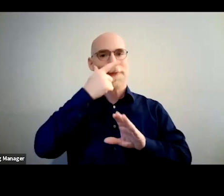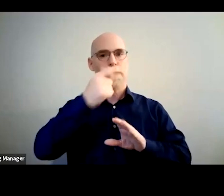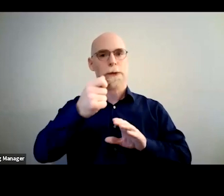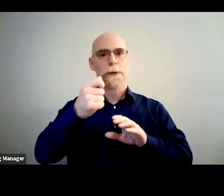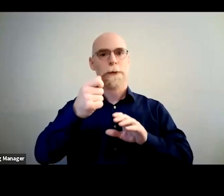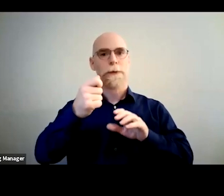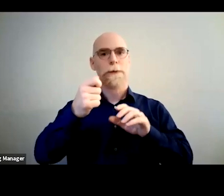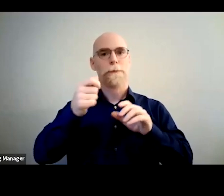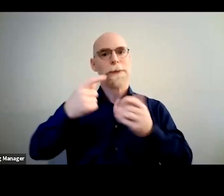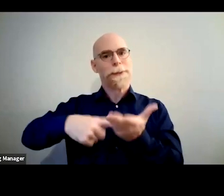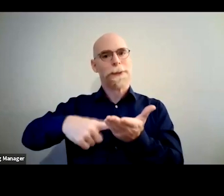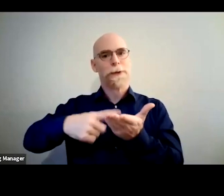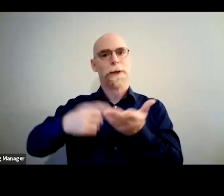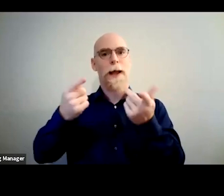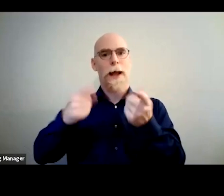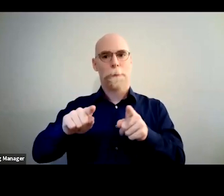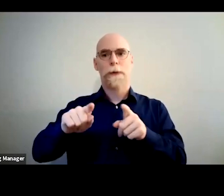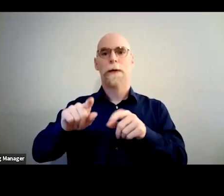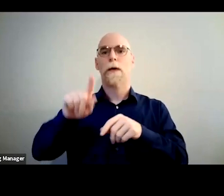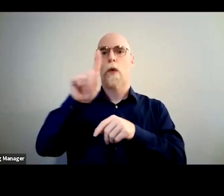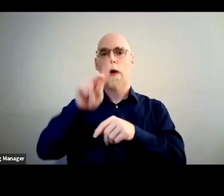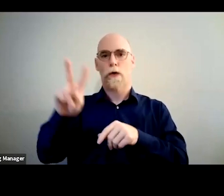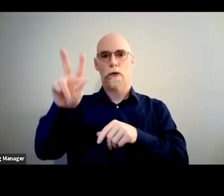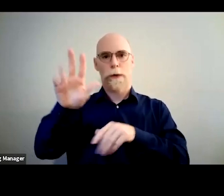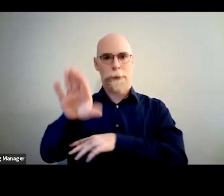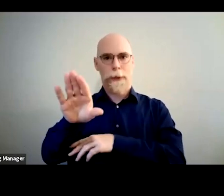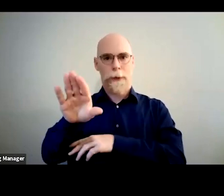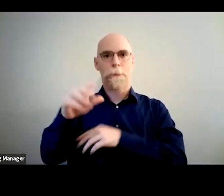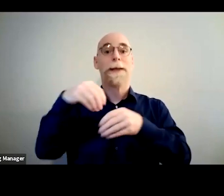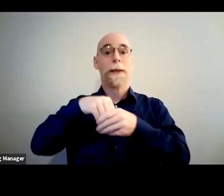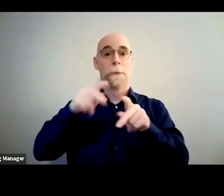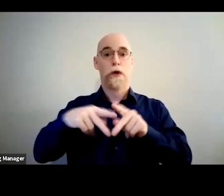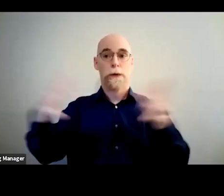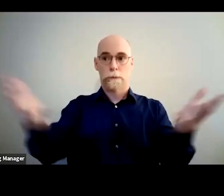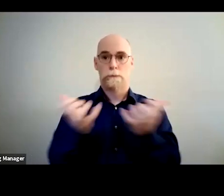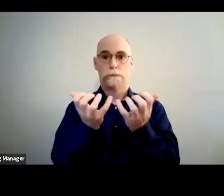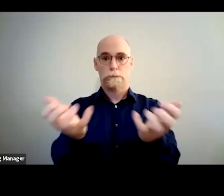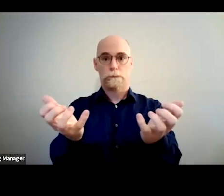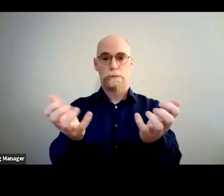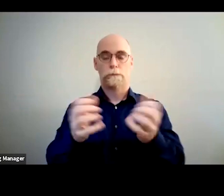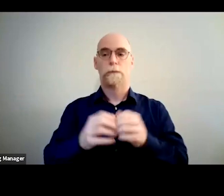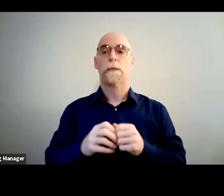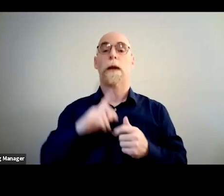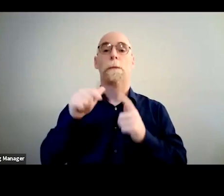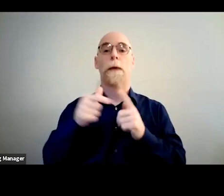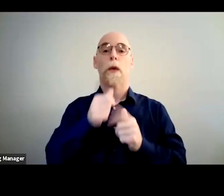3:00 PM, about the Women's Coalition for Change, which was an art activist initiative against rape